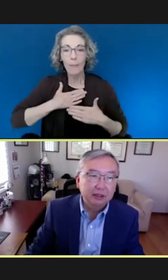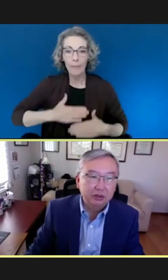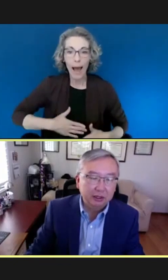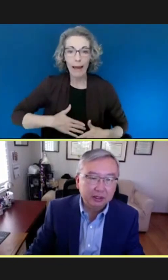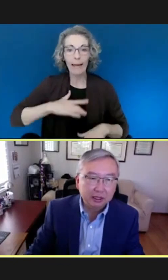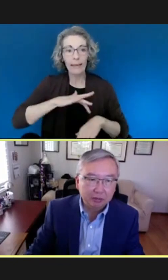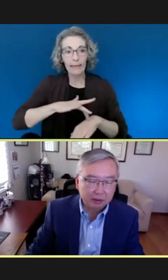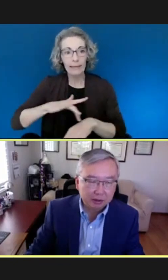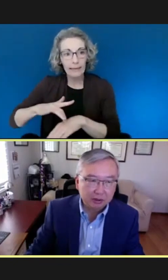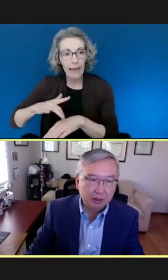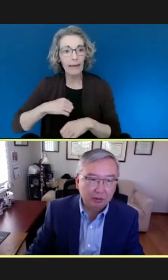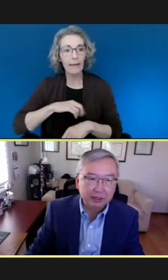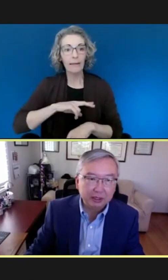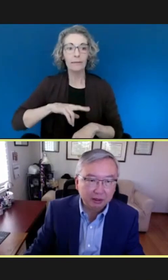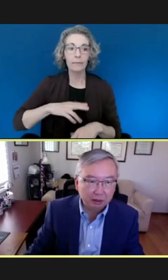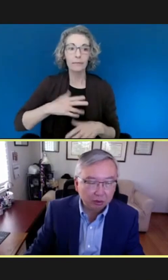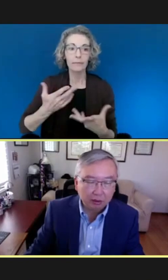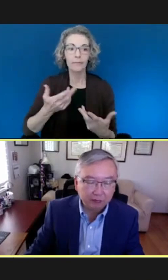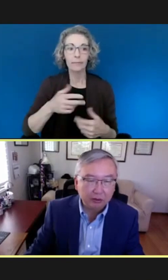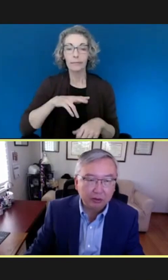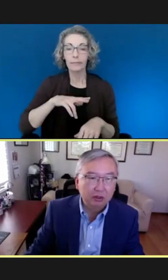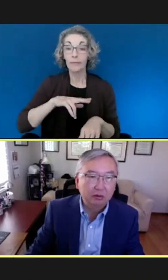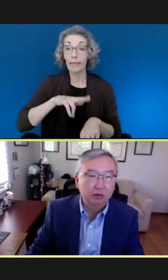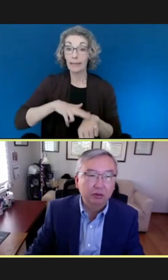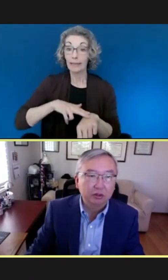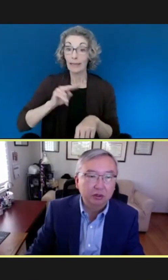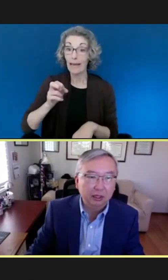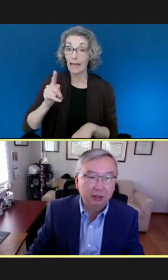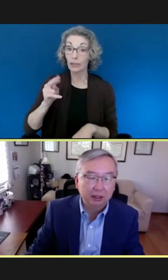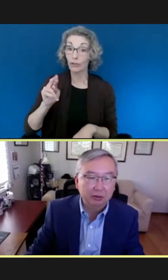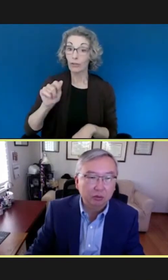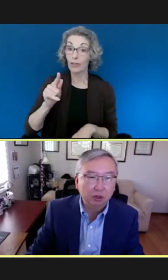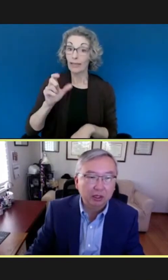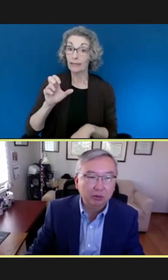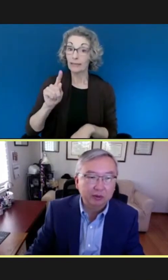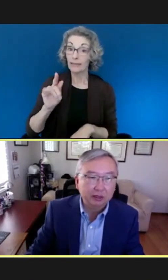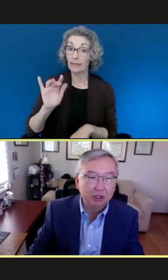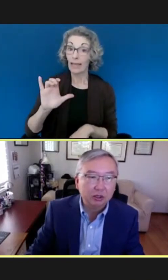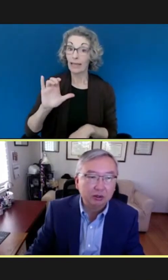Naturalistic is basically very good in working with the nature.